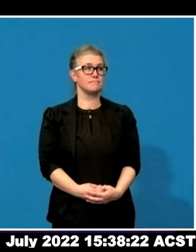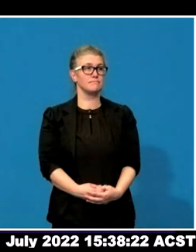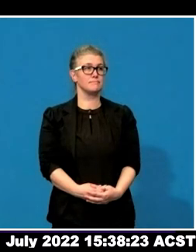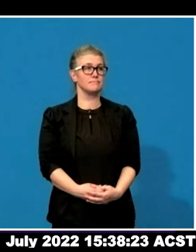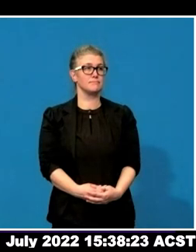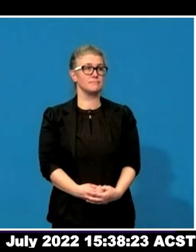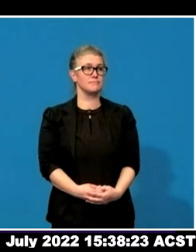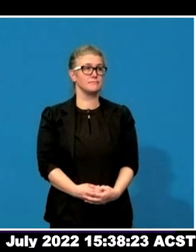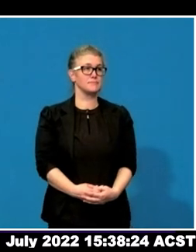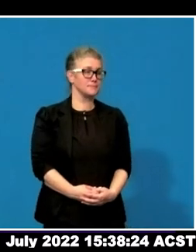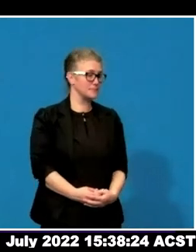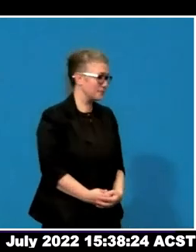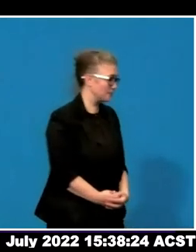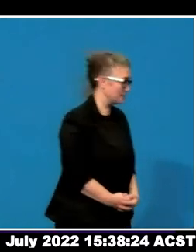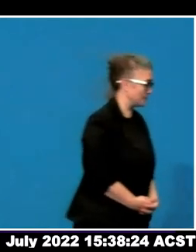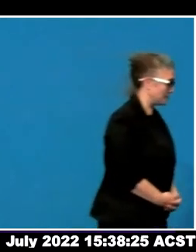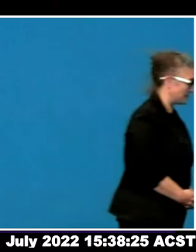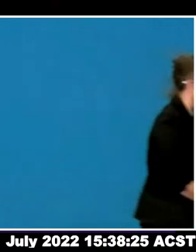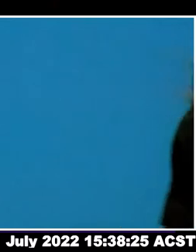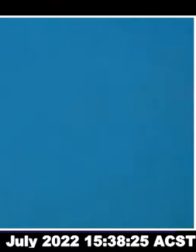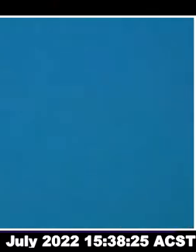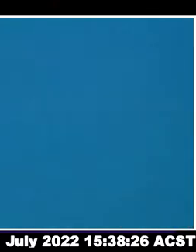COMMISSIONER McEWIN: Thank you, Jody.